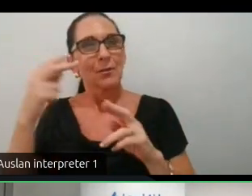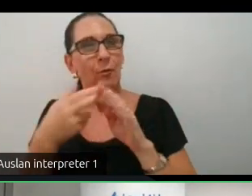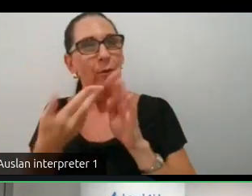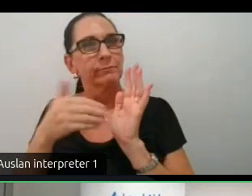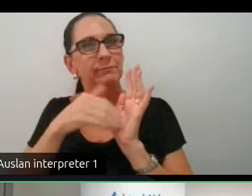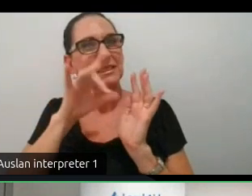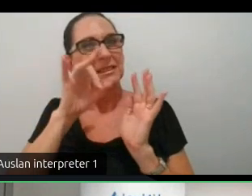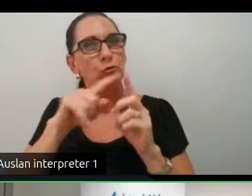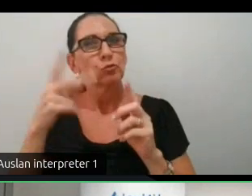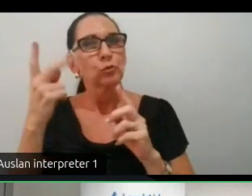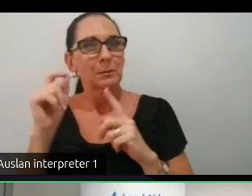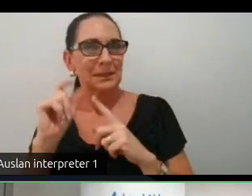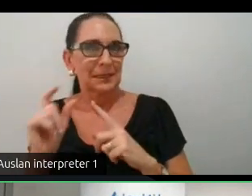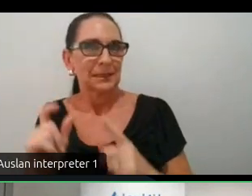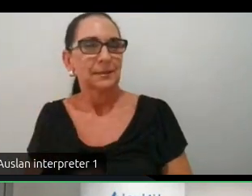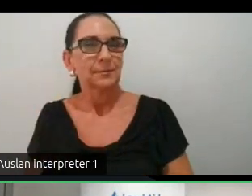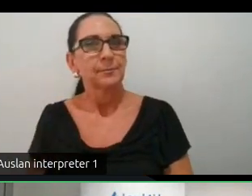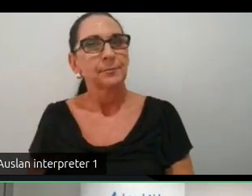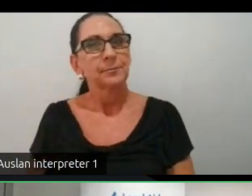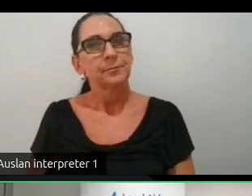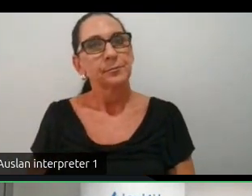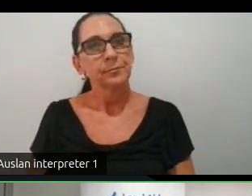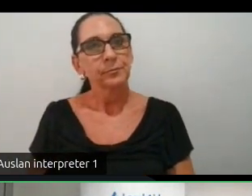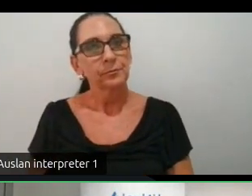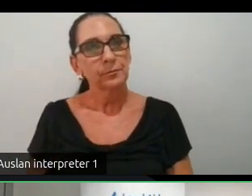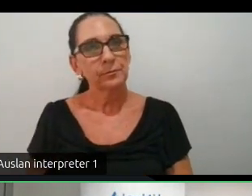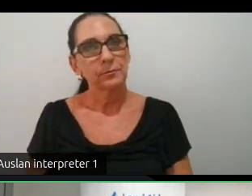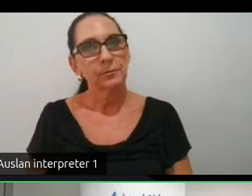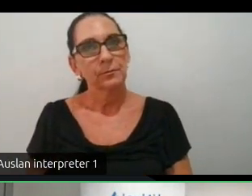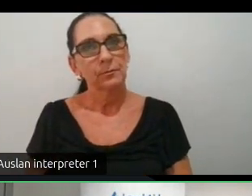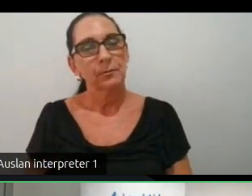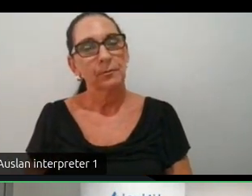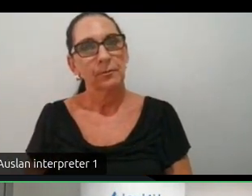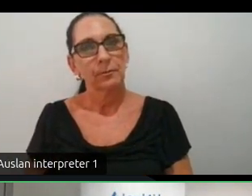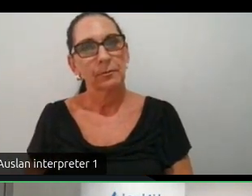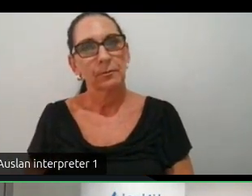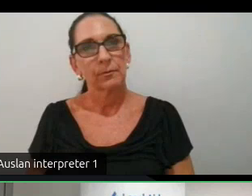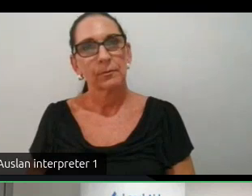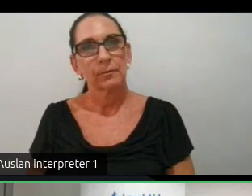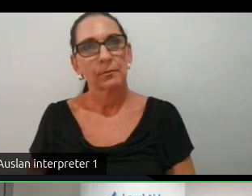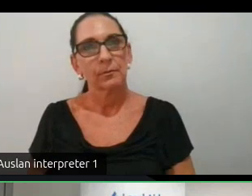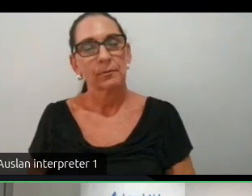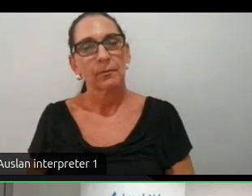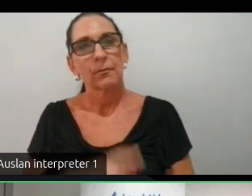an uplift as well and we seek that added. Yeah. And and I guess also linked in that space is it's